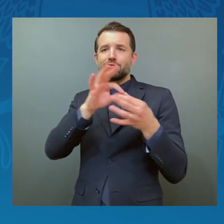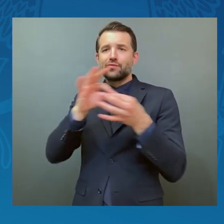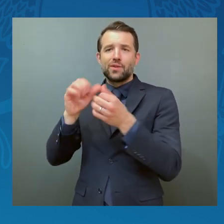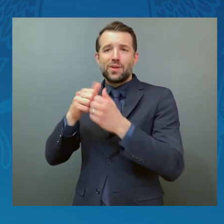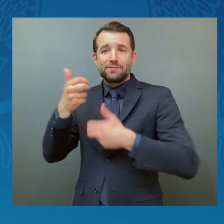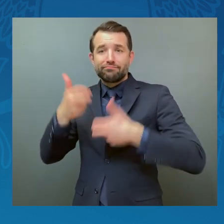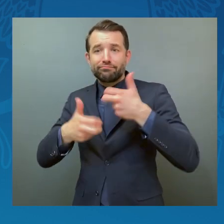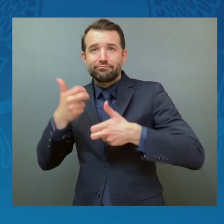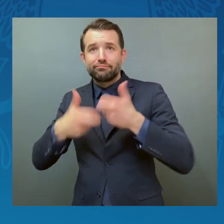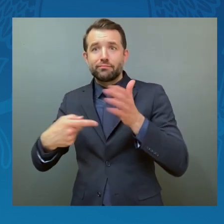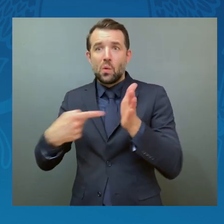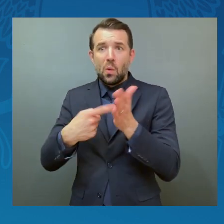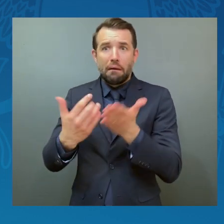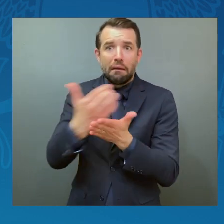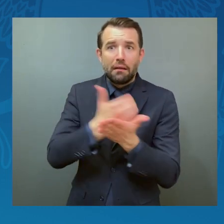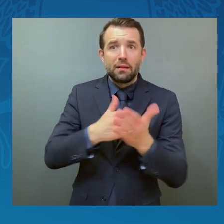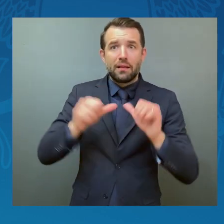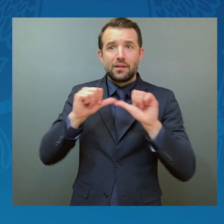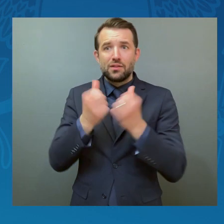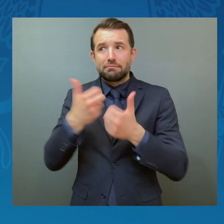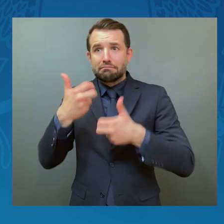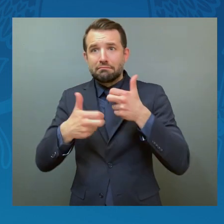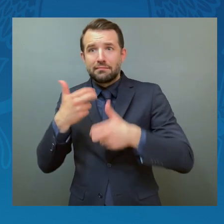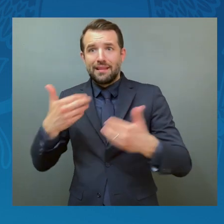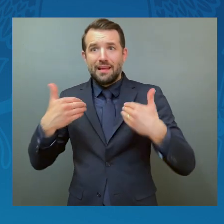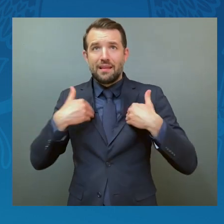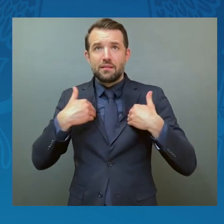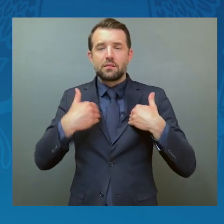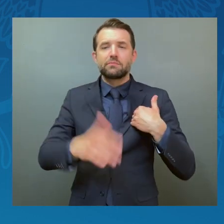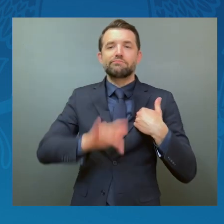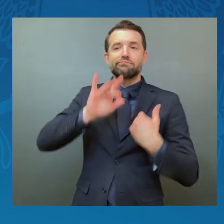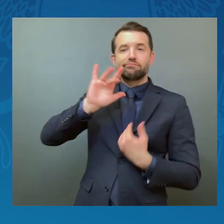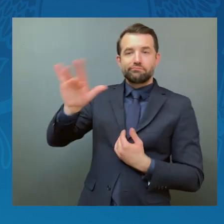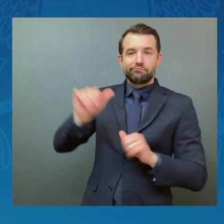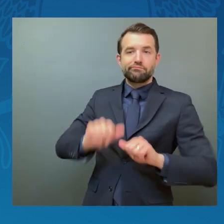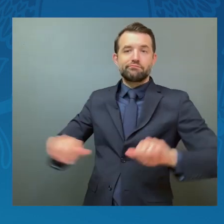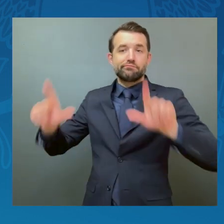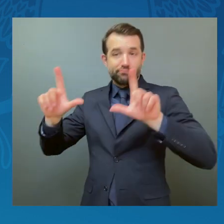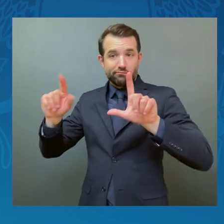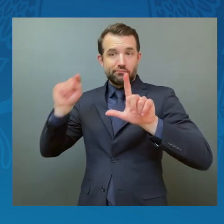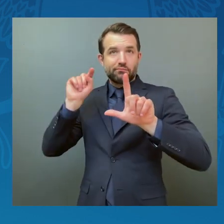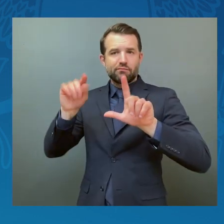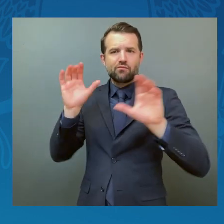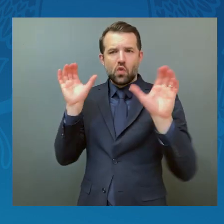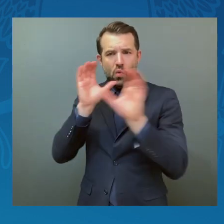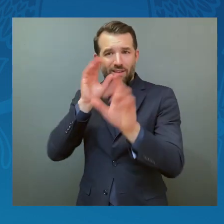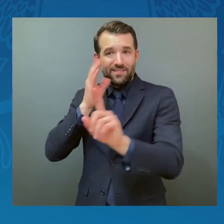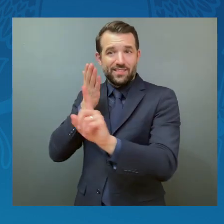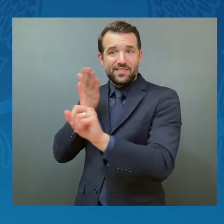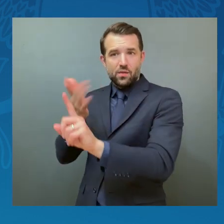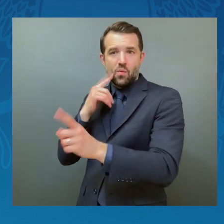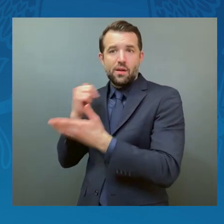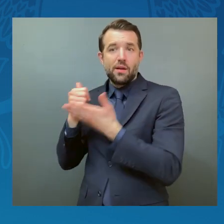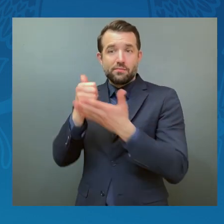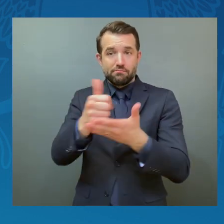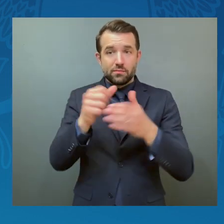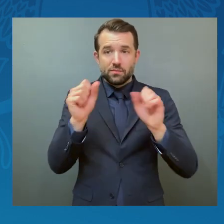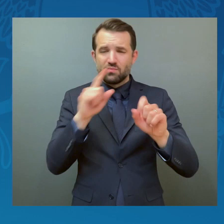is not something holding you back from getting a better job, from finding housing, or to get credit.